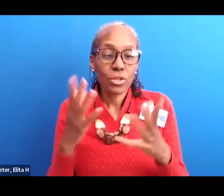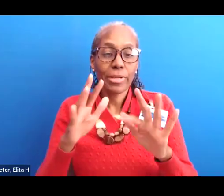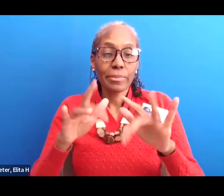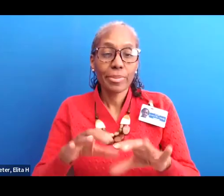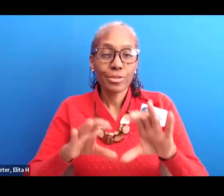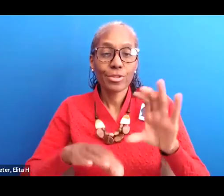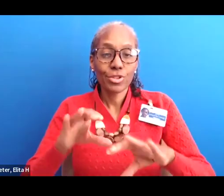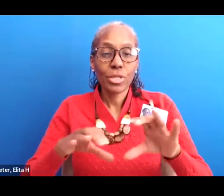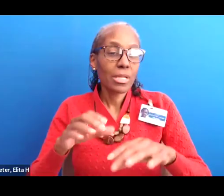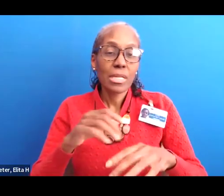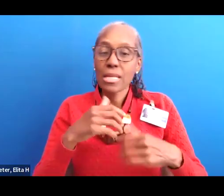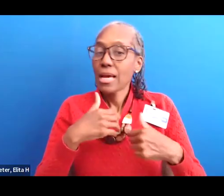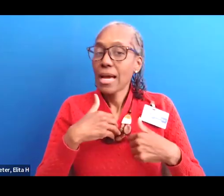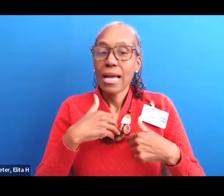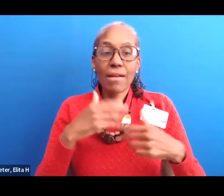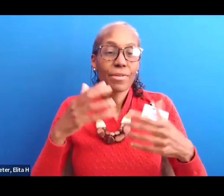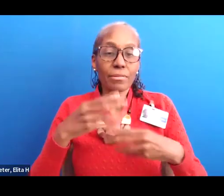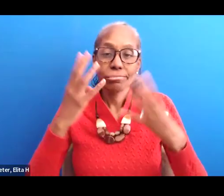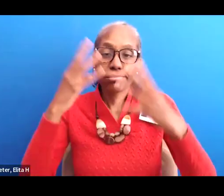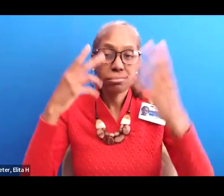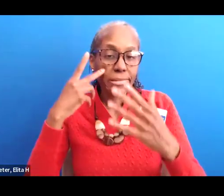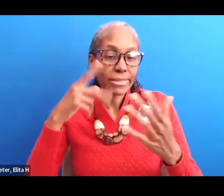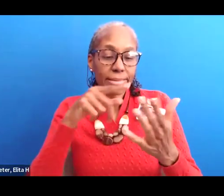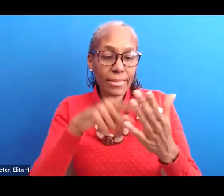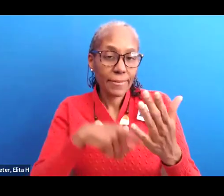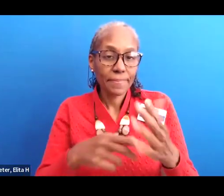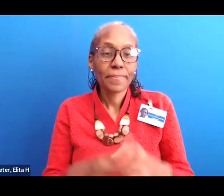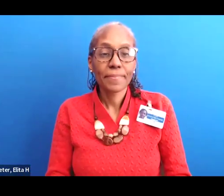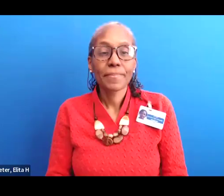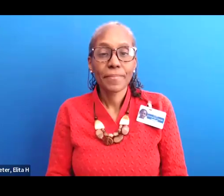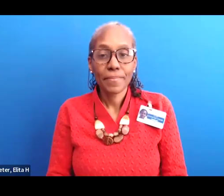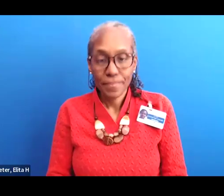up there, but I haven't rolled down far enough yet to see. I thank you for that.